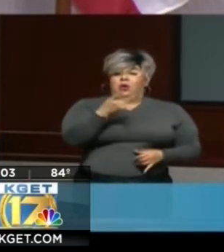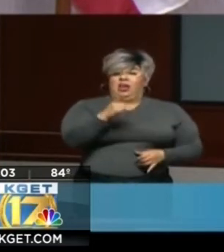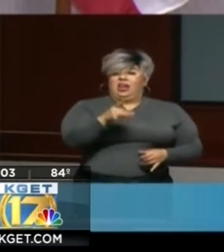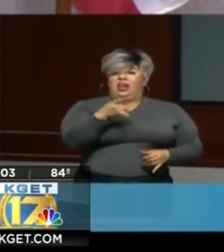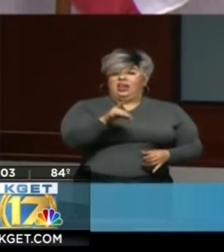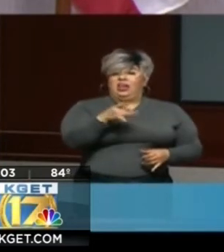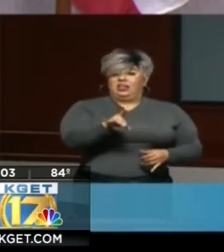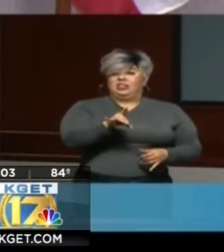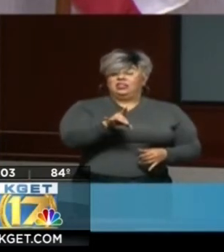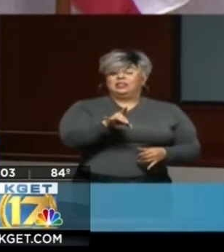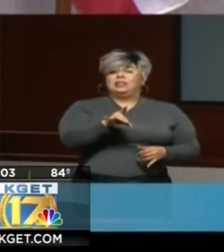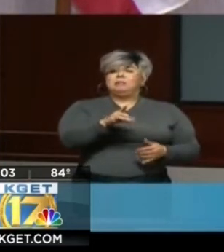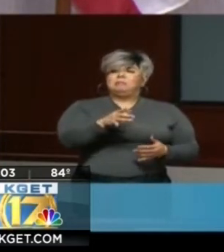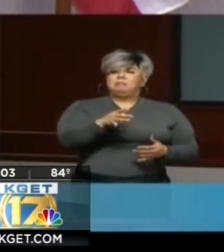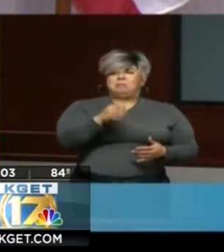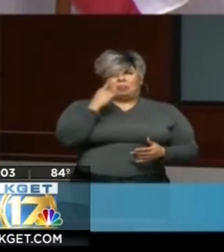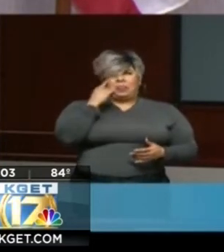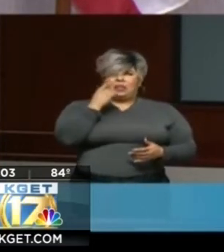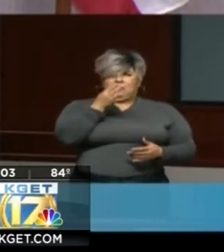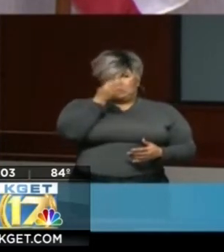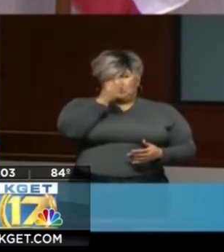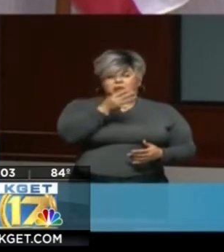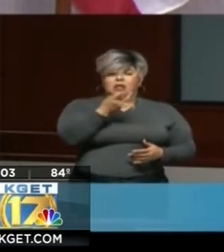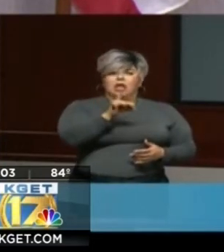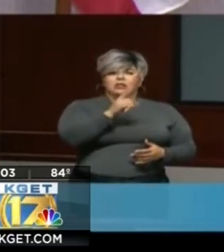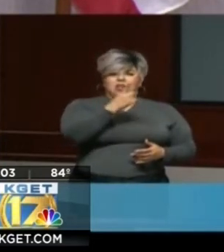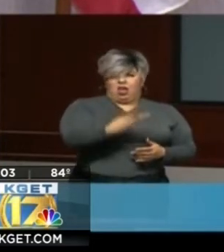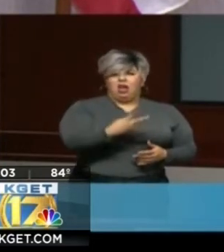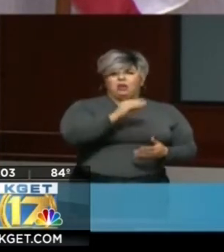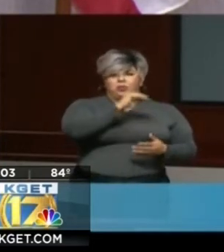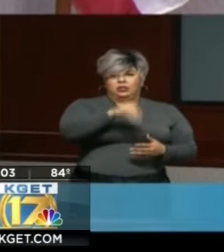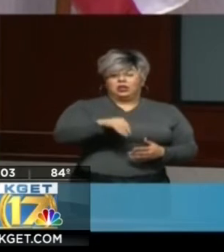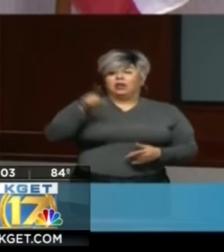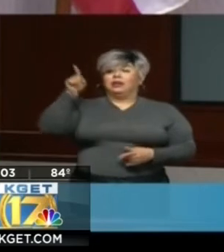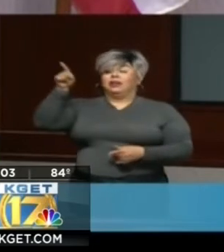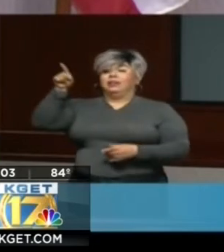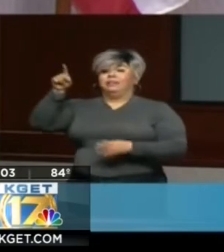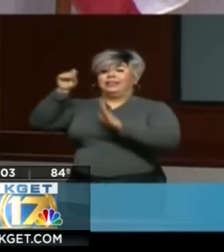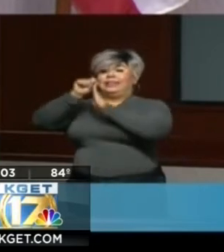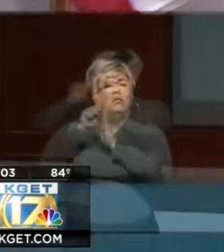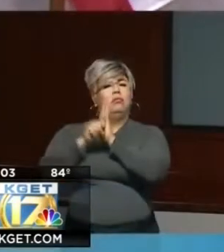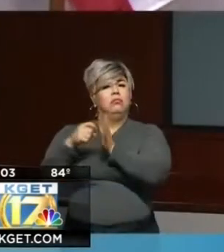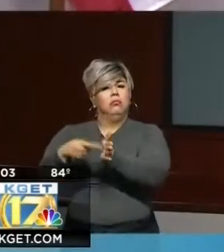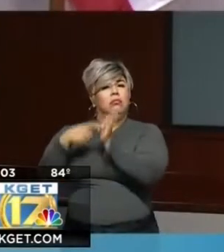THE THREE-DAY AVERAGE OF HOSPITALIZED PATIENTS, KERN COUNTY TODAY IS AT 18.